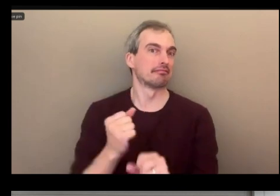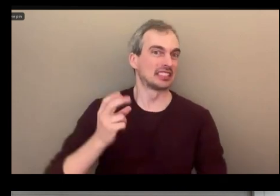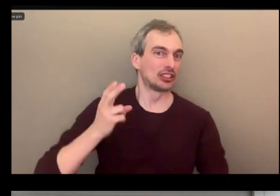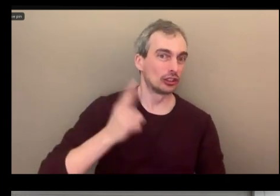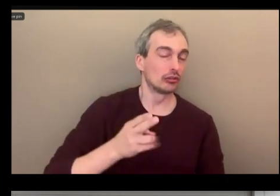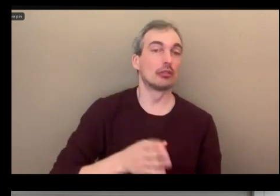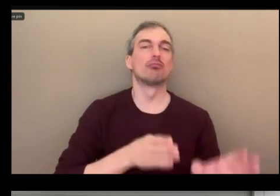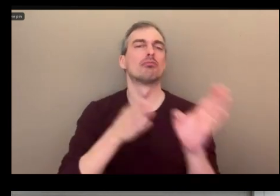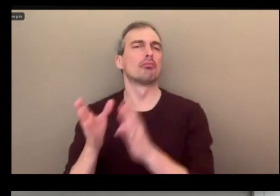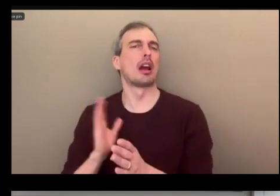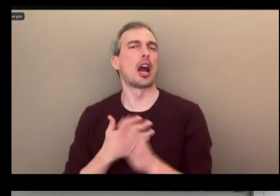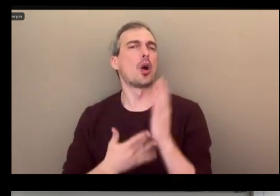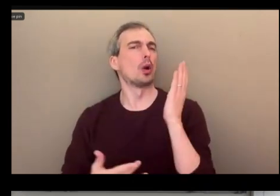proud to present about here tonight.